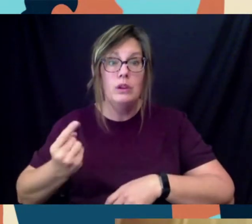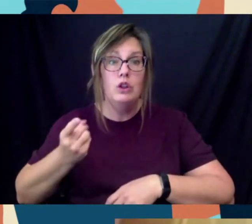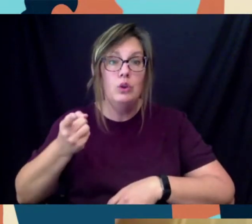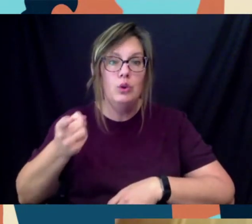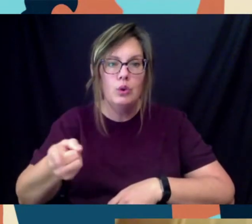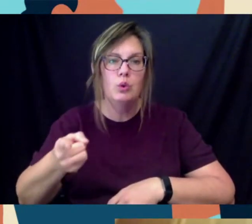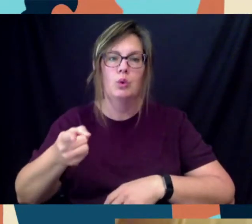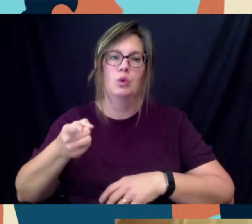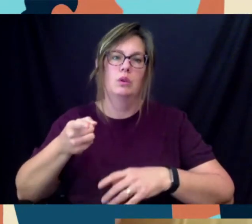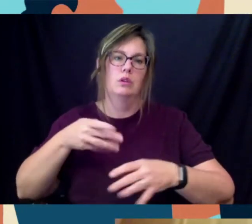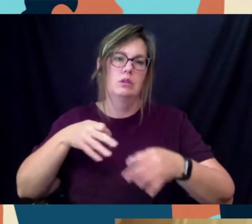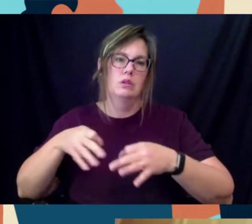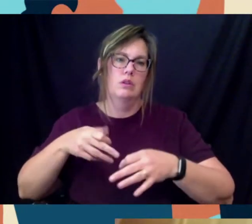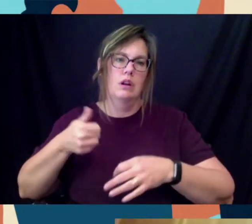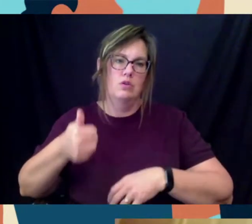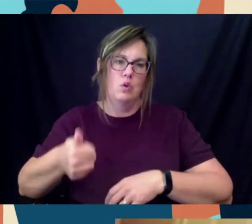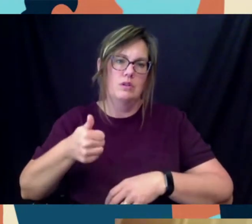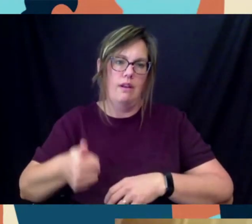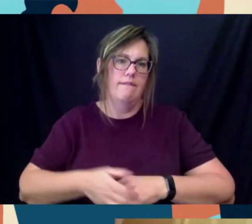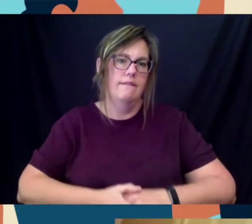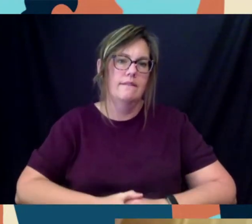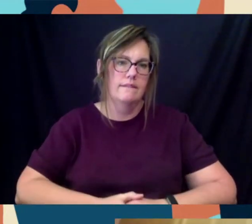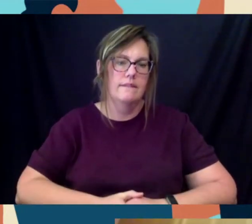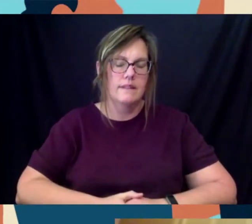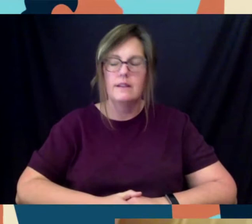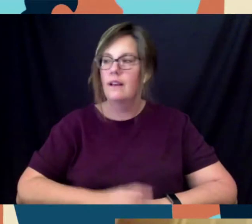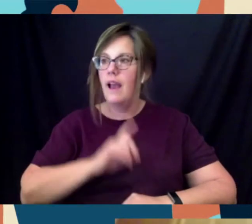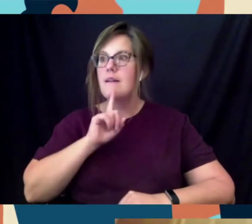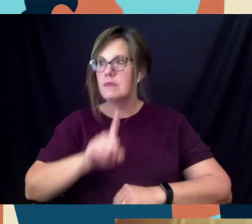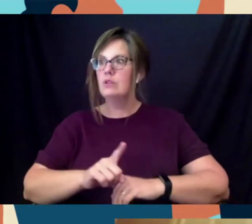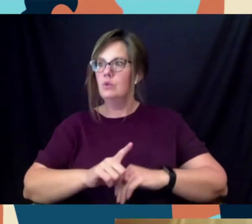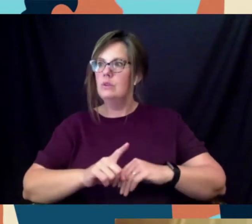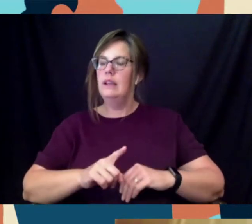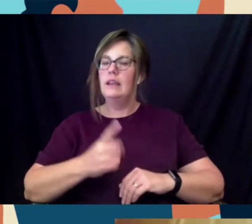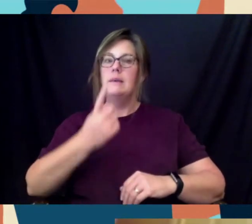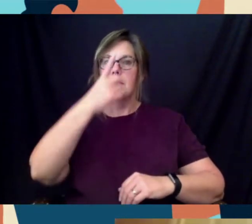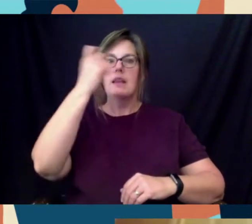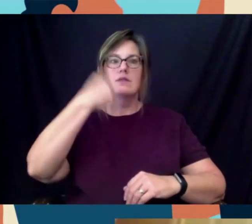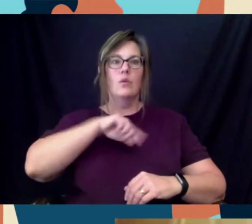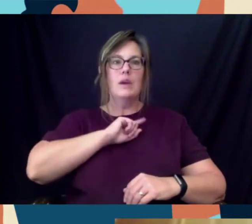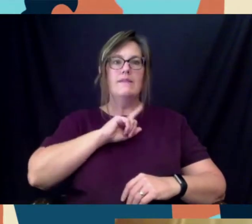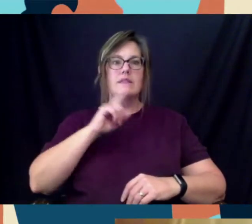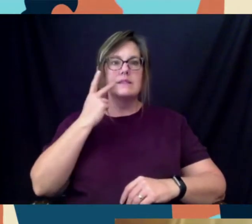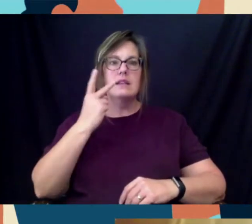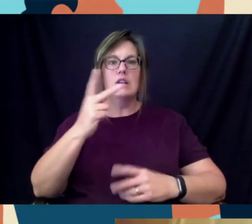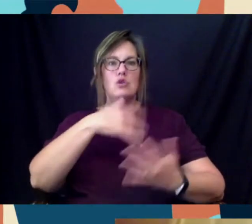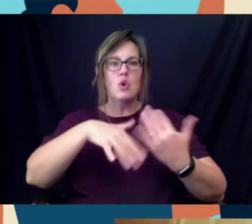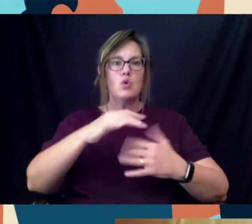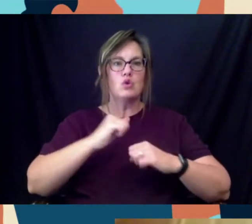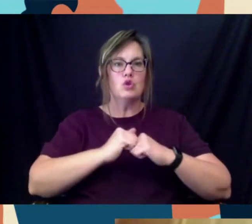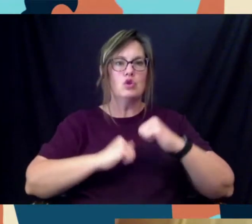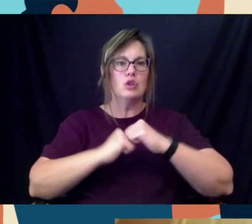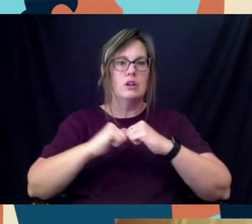absolutely yeah because we've seen social constructs like gender before and it's just